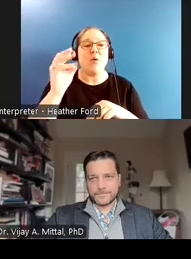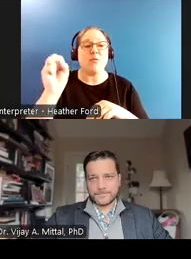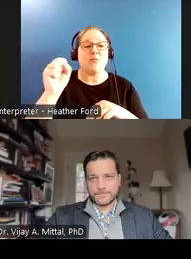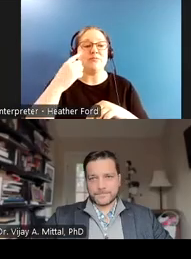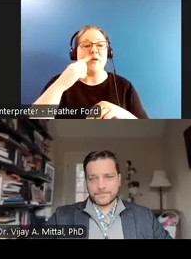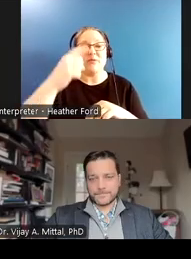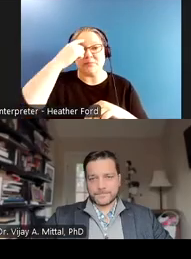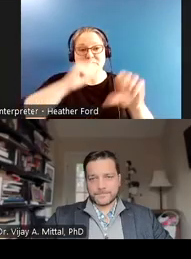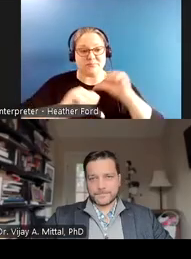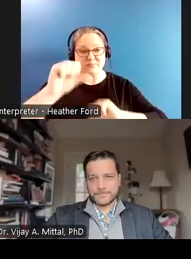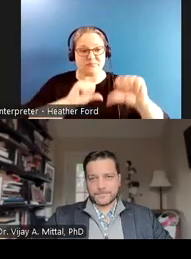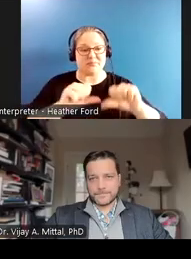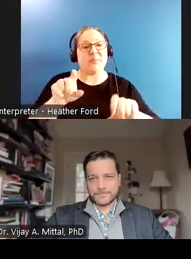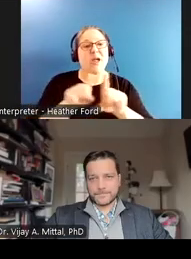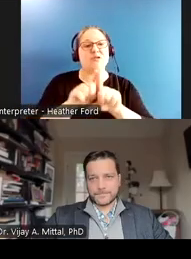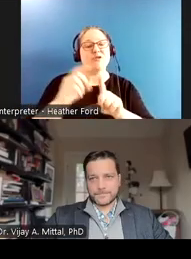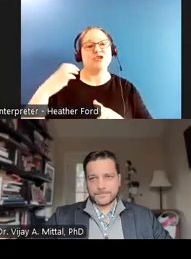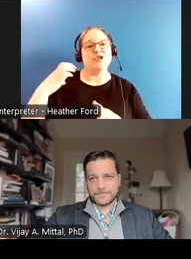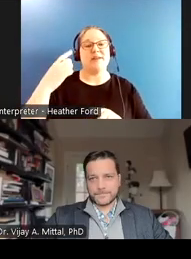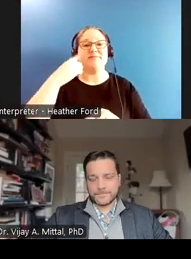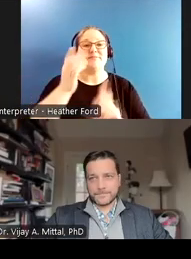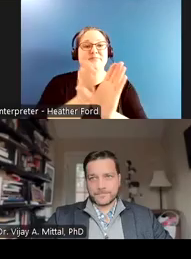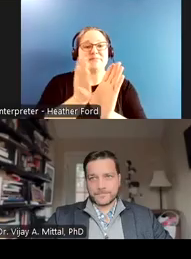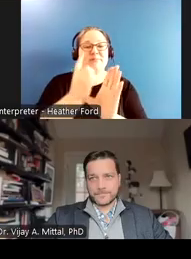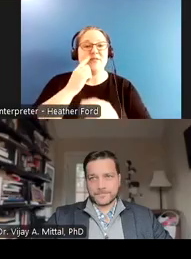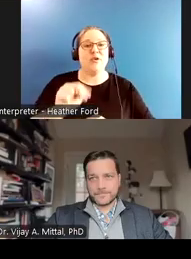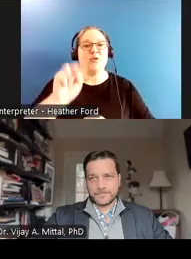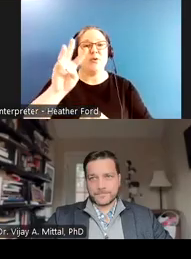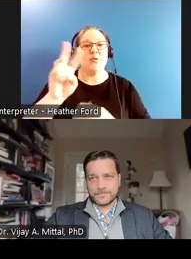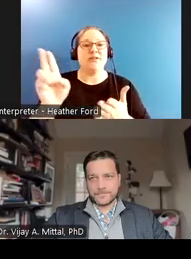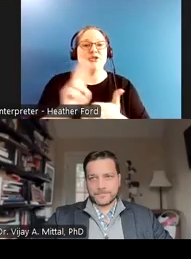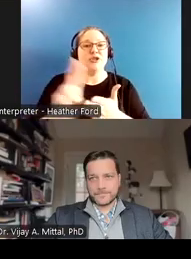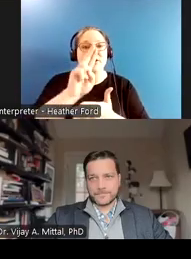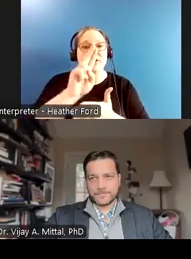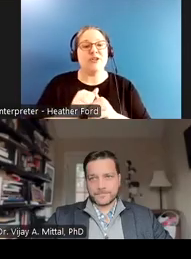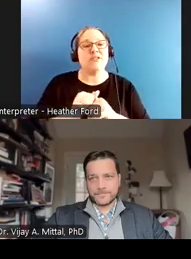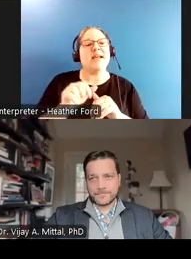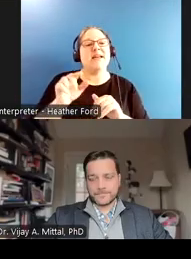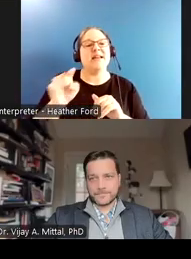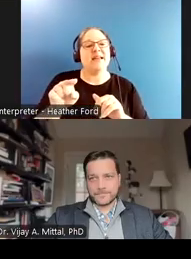at Northwestern University. He also holds an appointment in psychiatry and is also involved